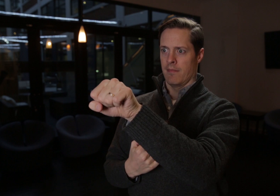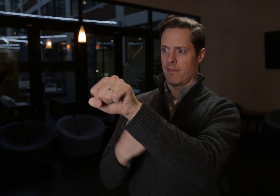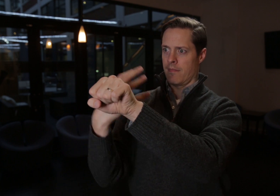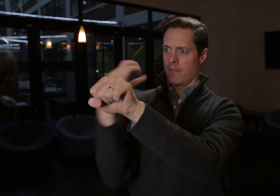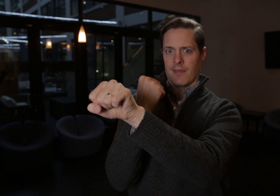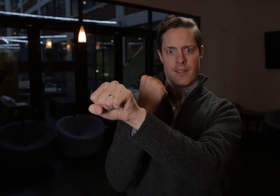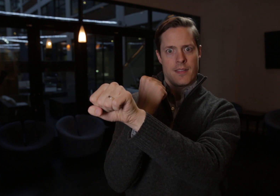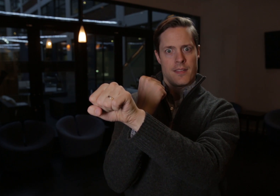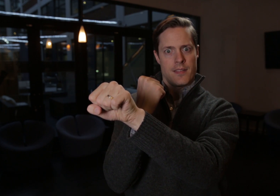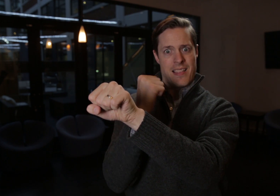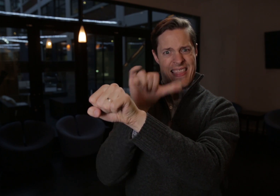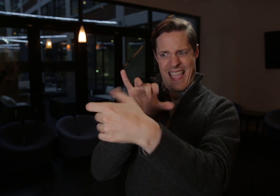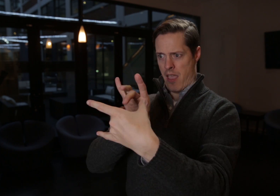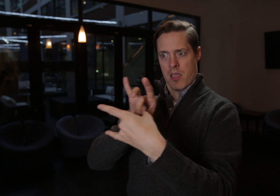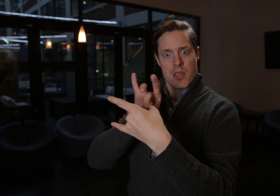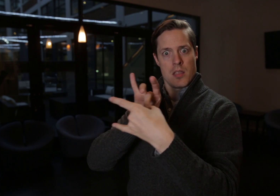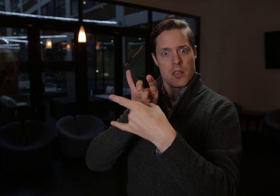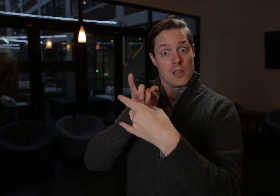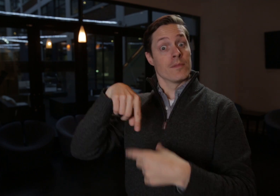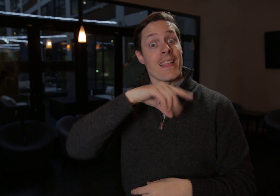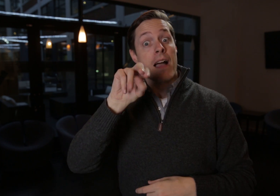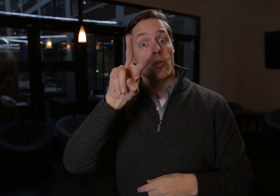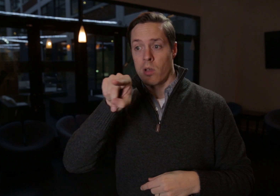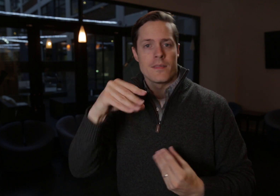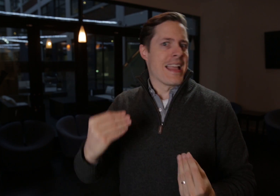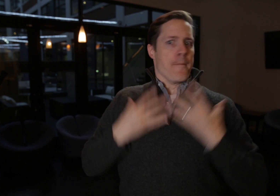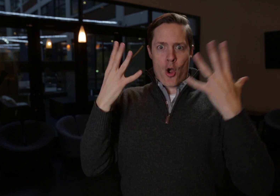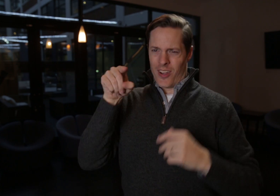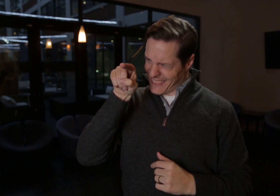Wayne: That dorsal connection is something Convo truly felt inspired by.